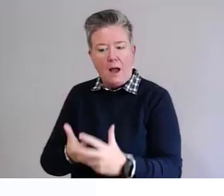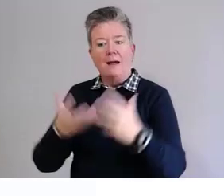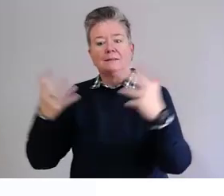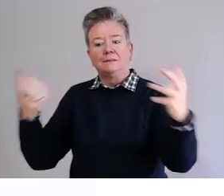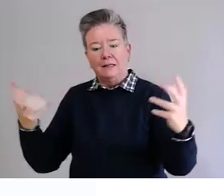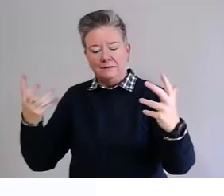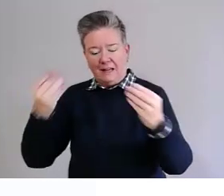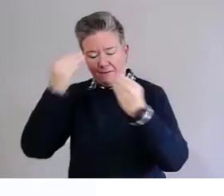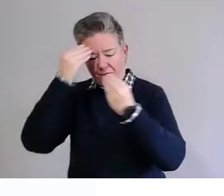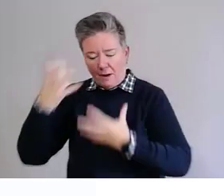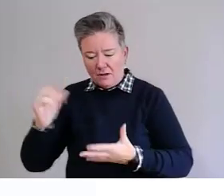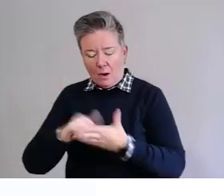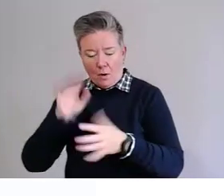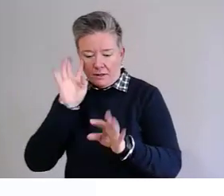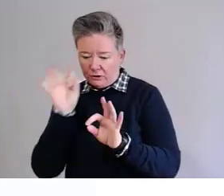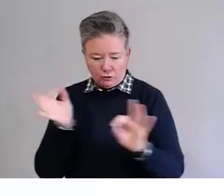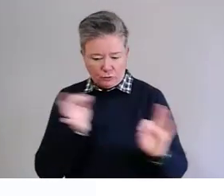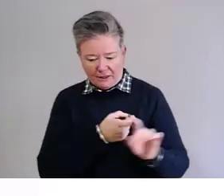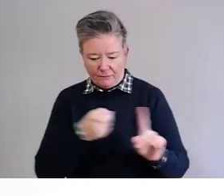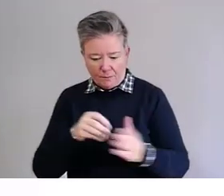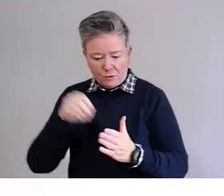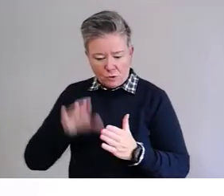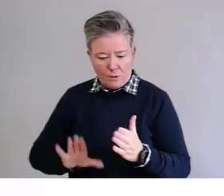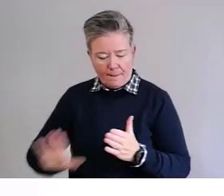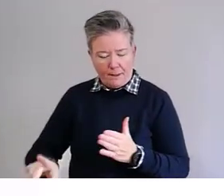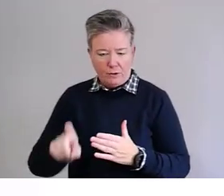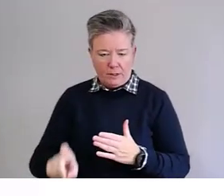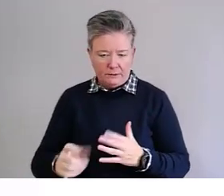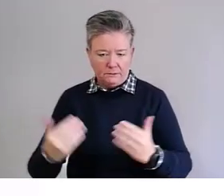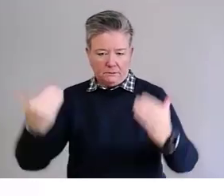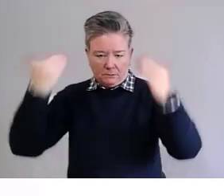that kind of distracts from the students' needs.